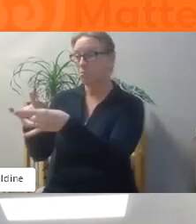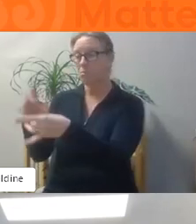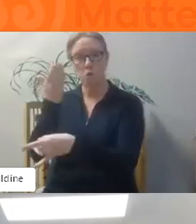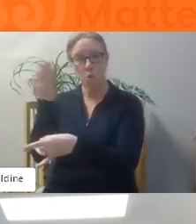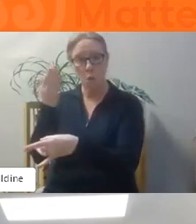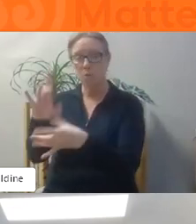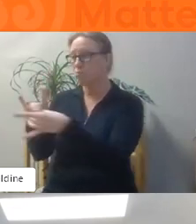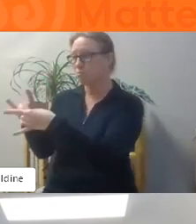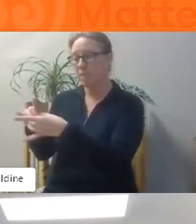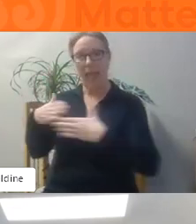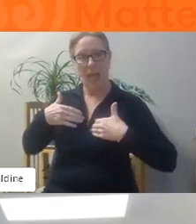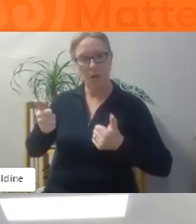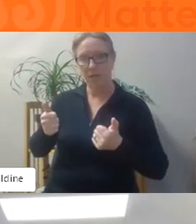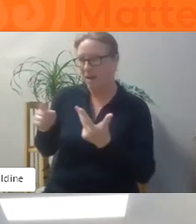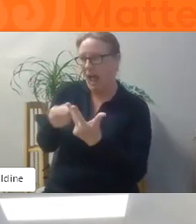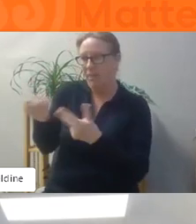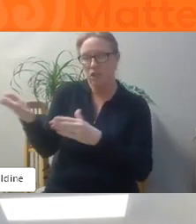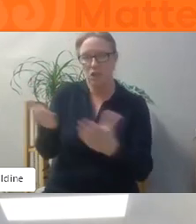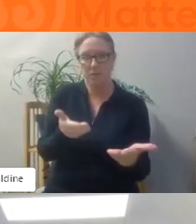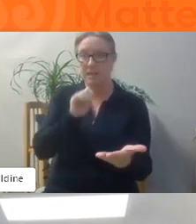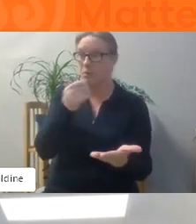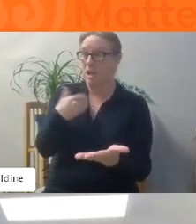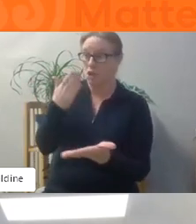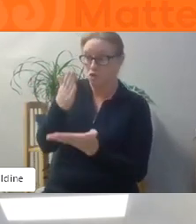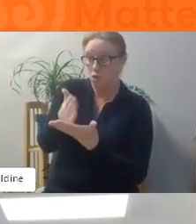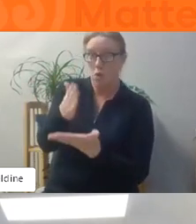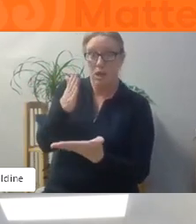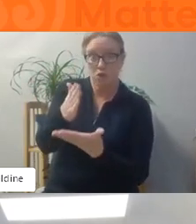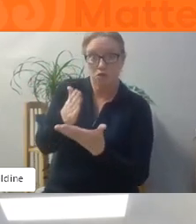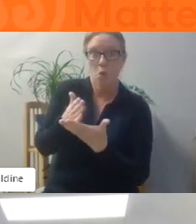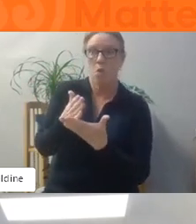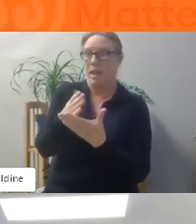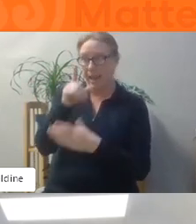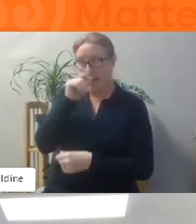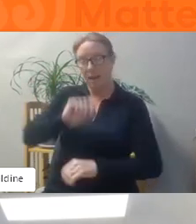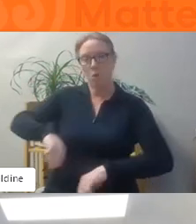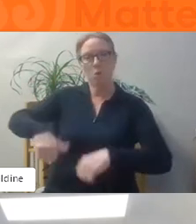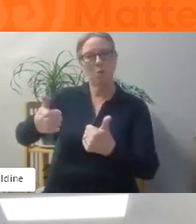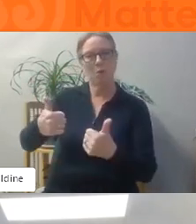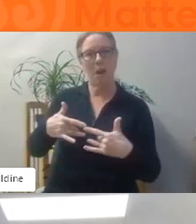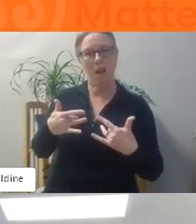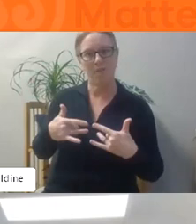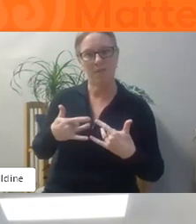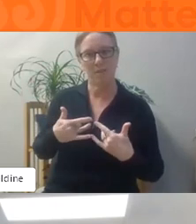services if we are to truly, truly enable good lives as Enabling Good